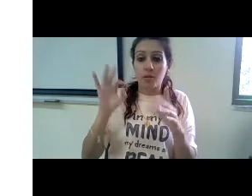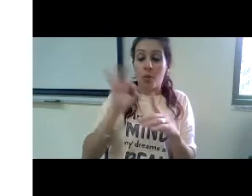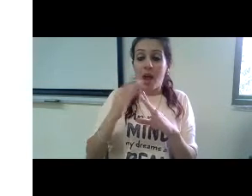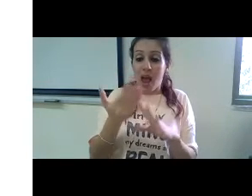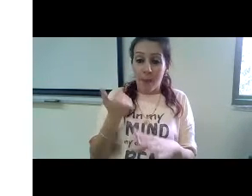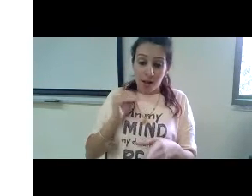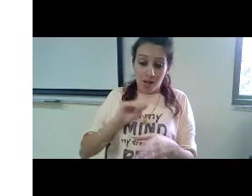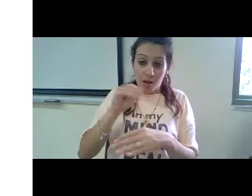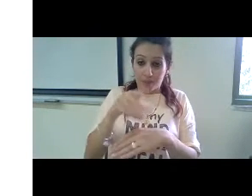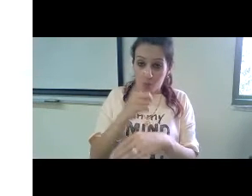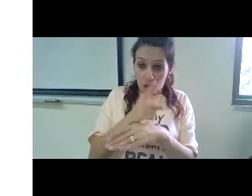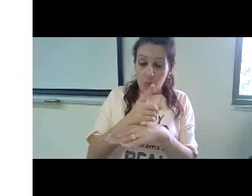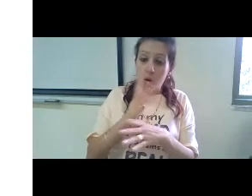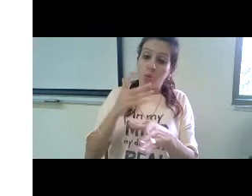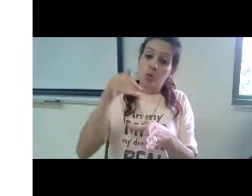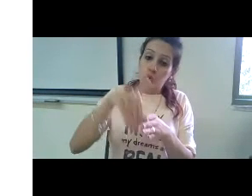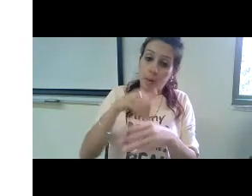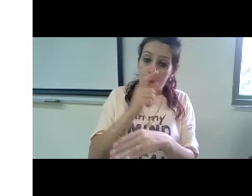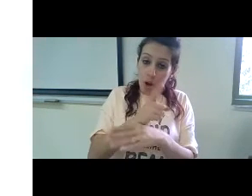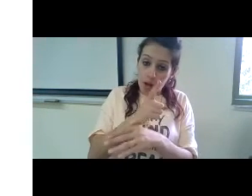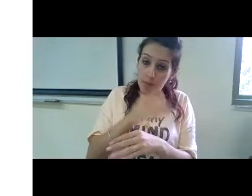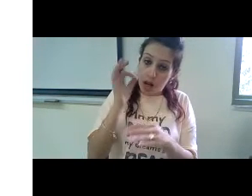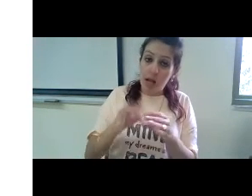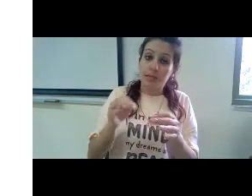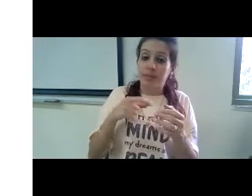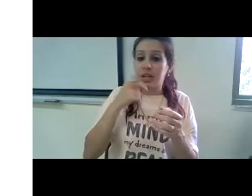Coordinate with higher education institutions to include